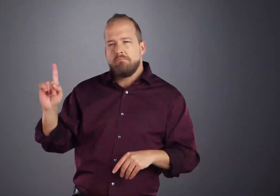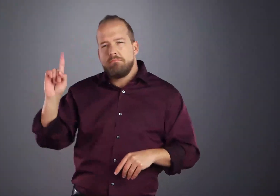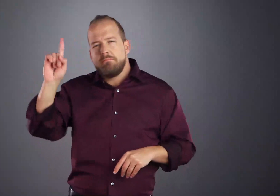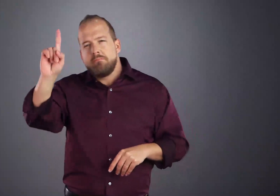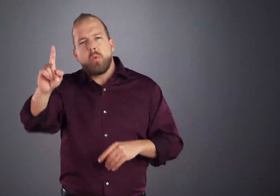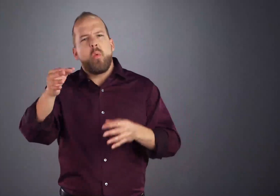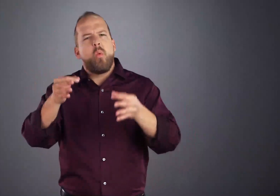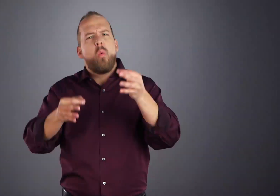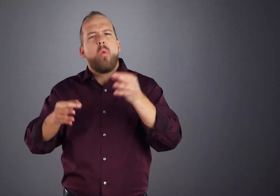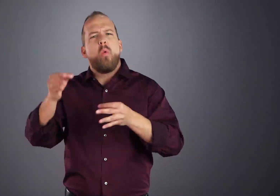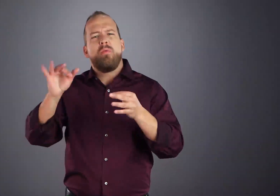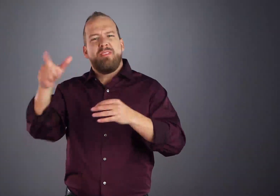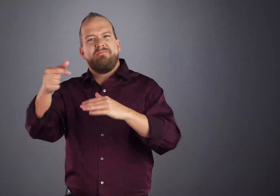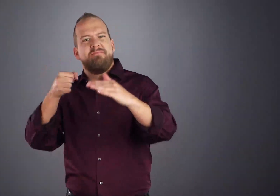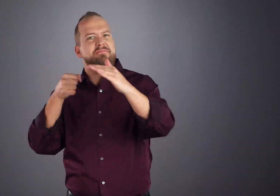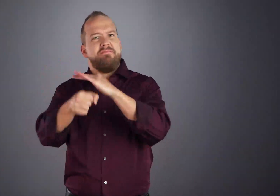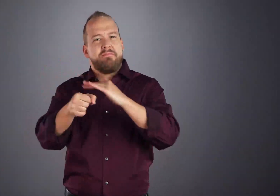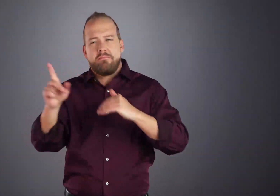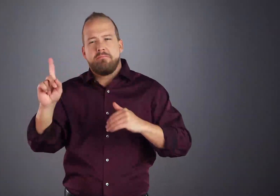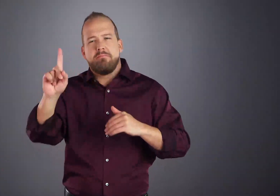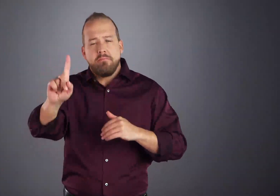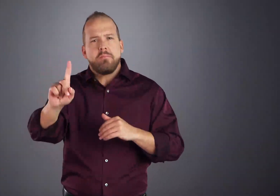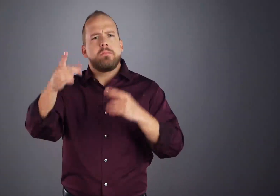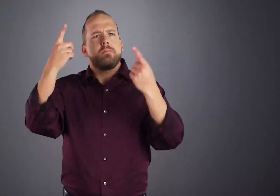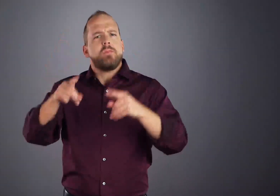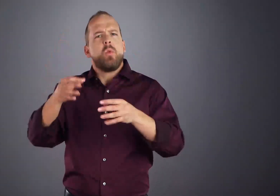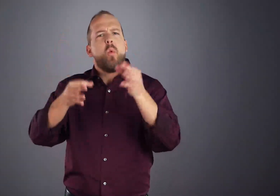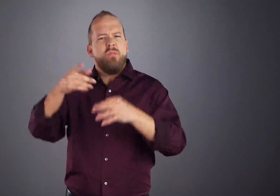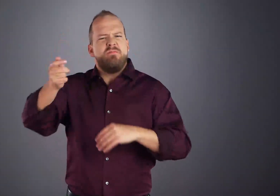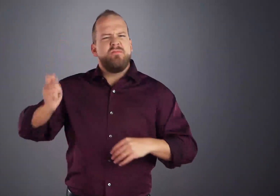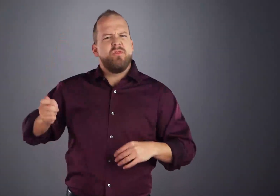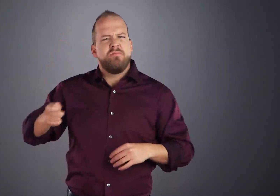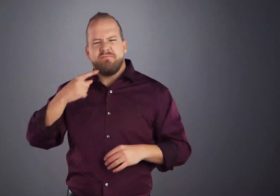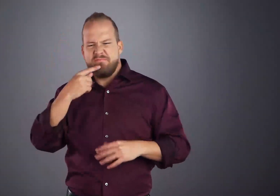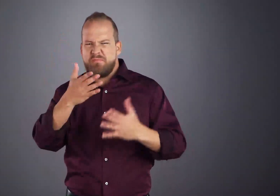In a matter of fact way he told how two men had appeared in court,